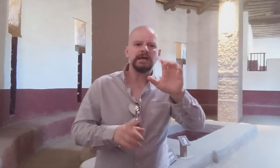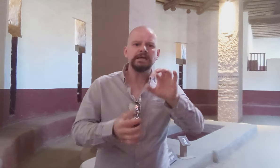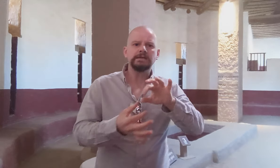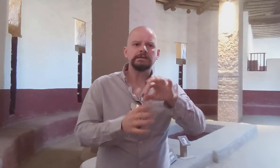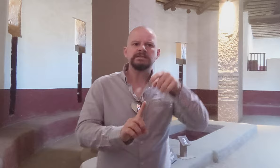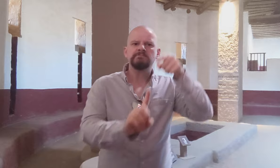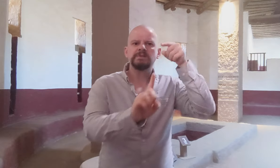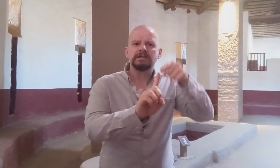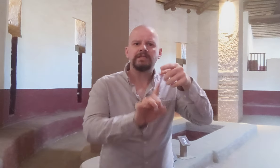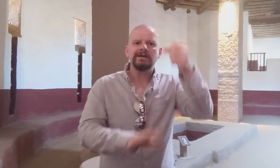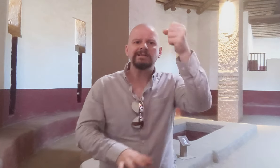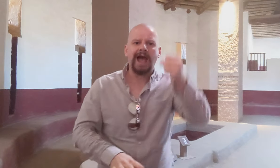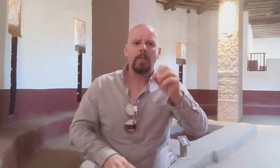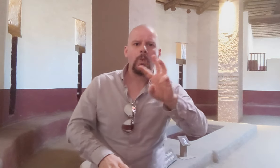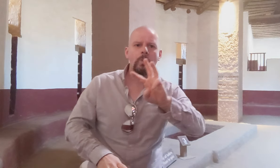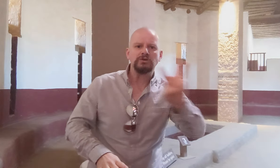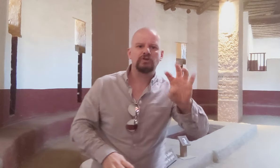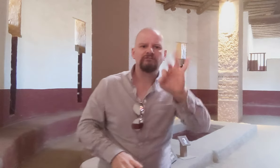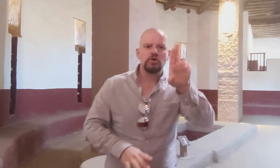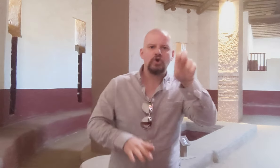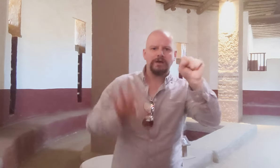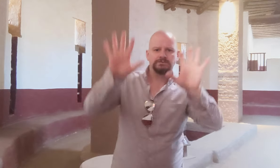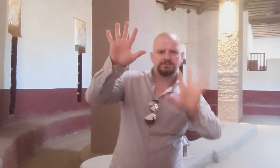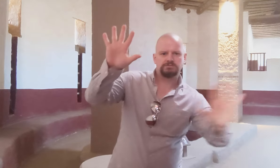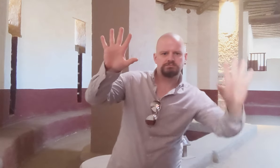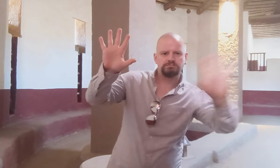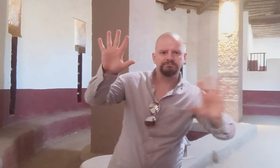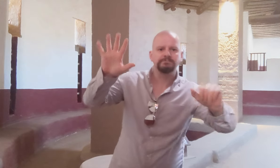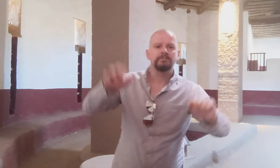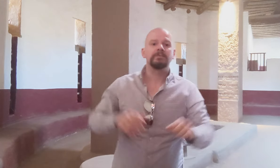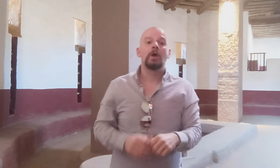They resided specifically in the southwest of the United States.